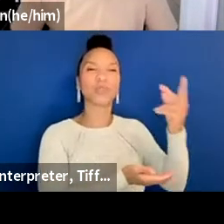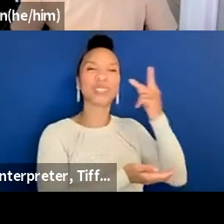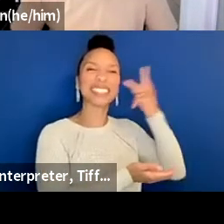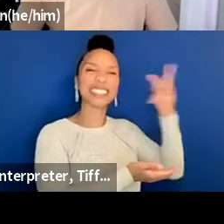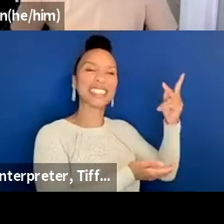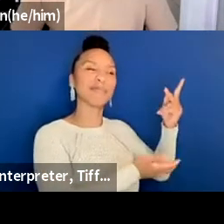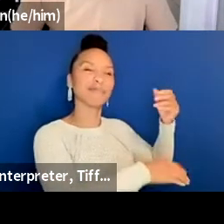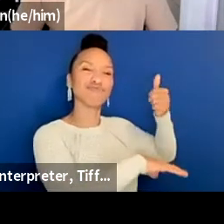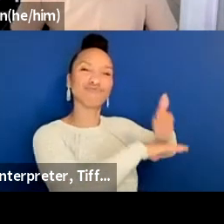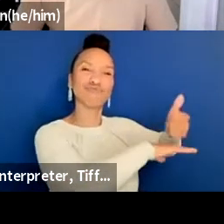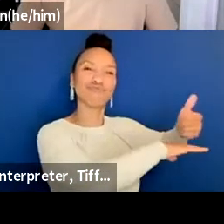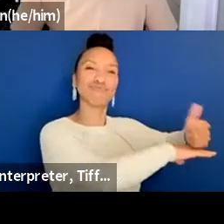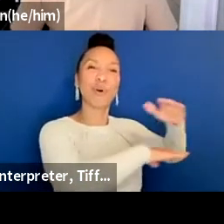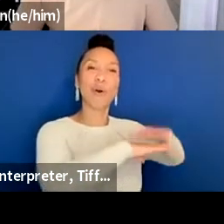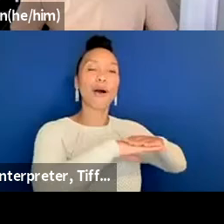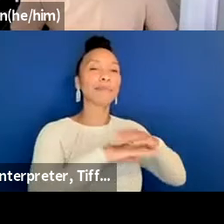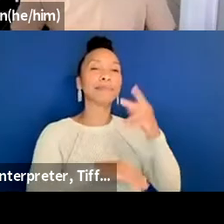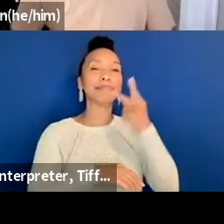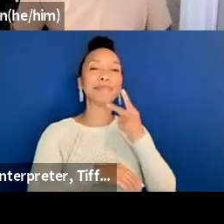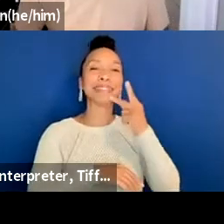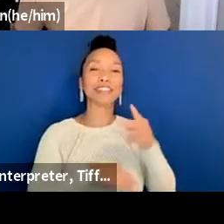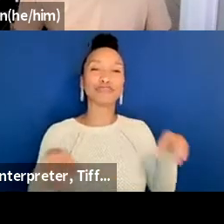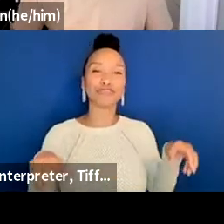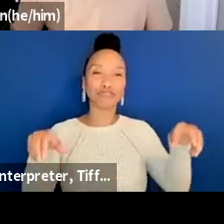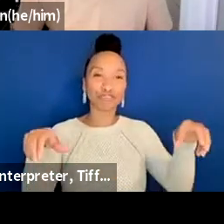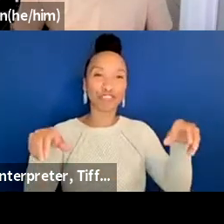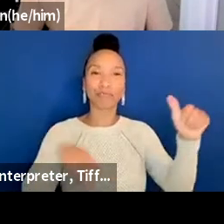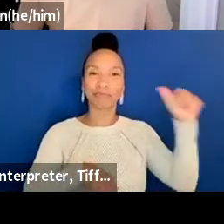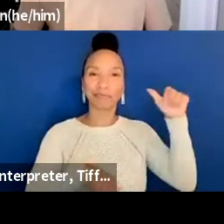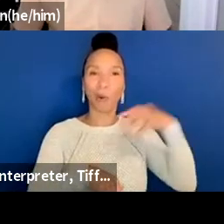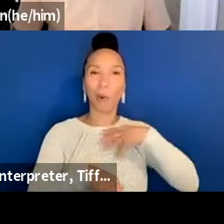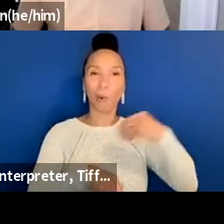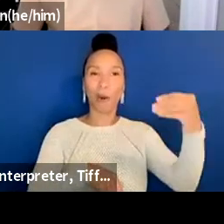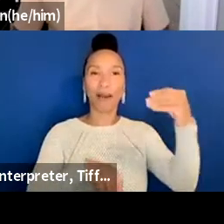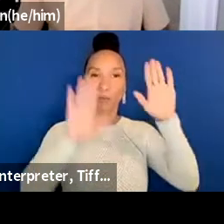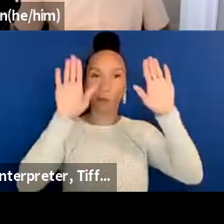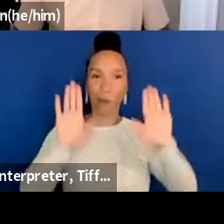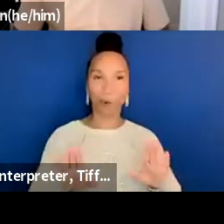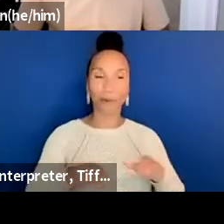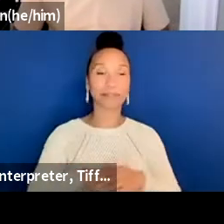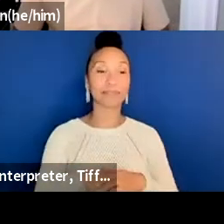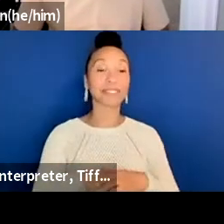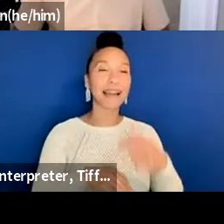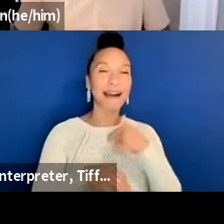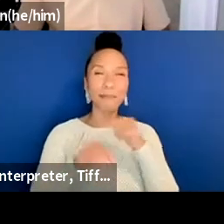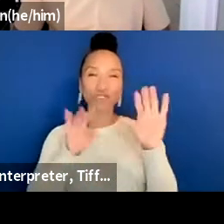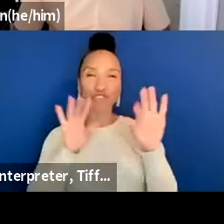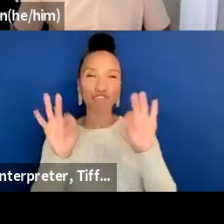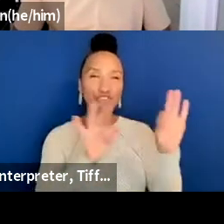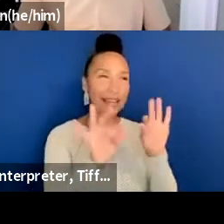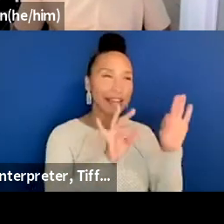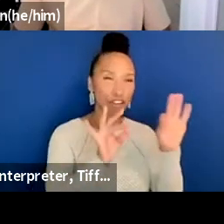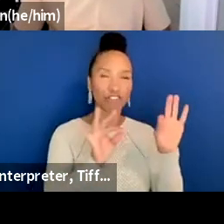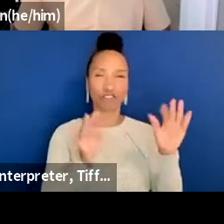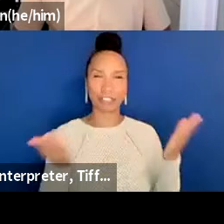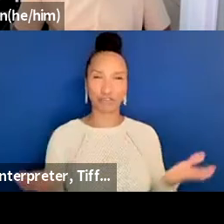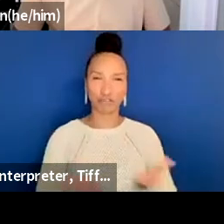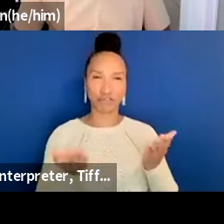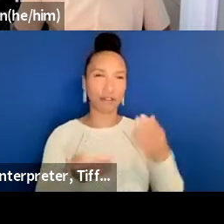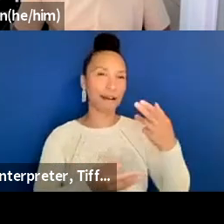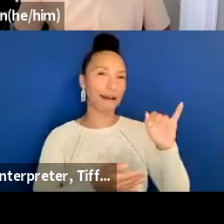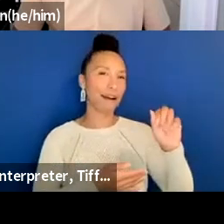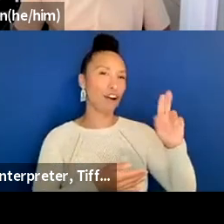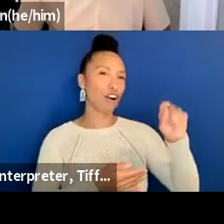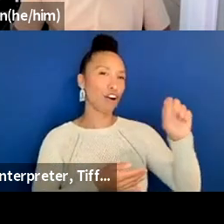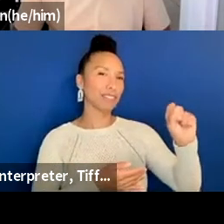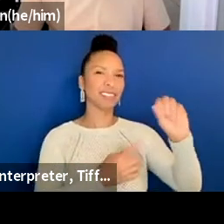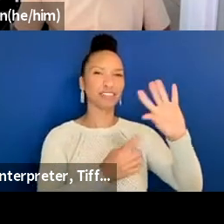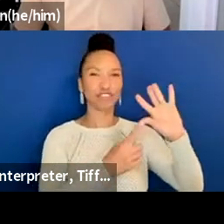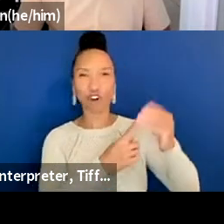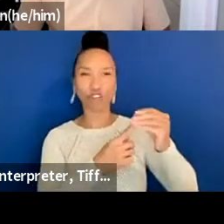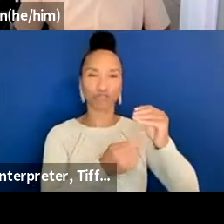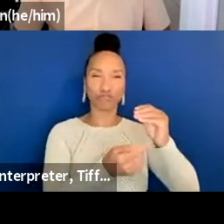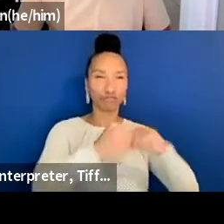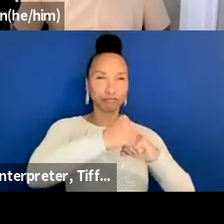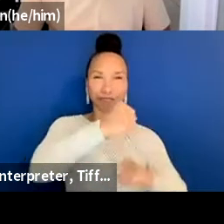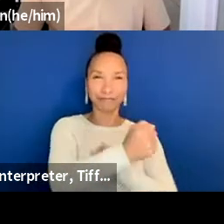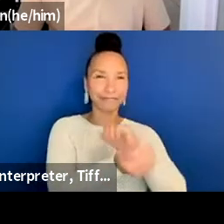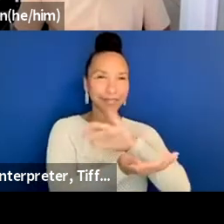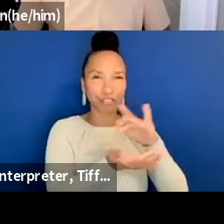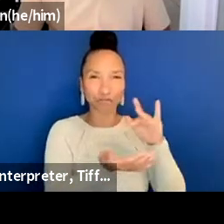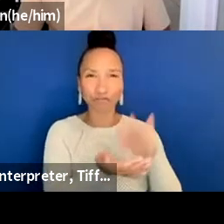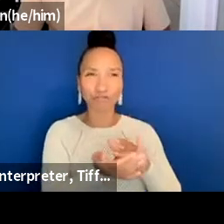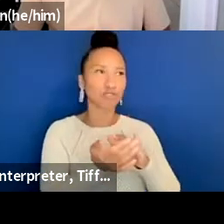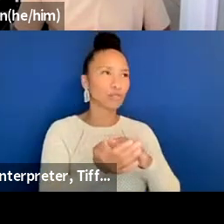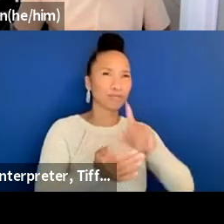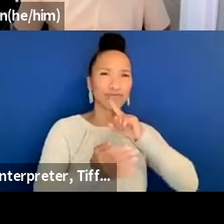Kirya Traber (she/her): Through artistic development residences vibrant and multi disciplinary creative programming civic engagement opportunities we empower artists to develop bold new work while creating a positive lasting impact on our Community.